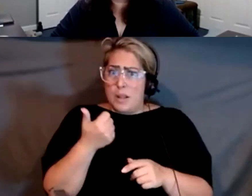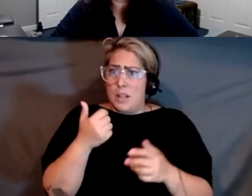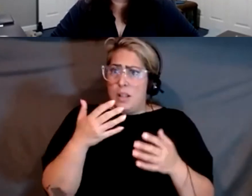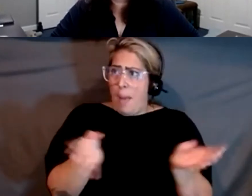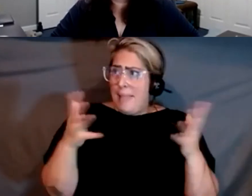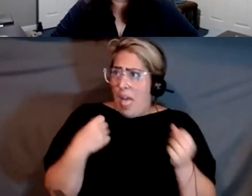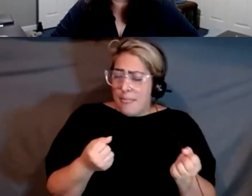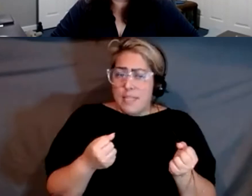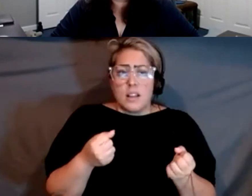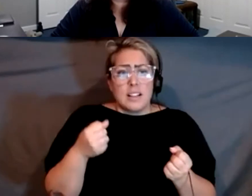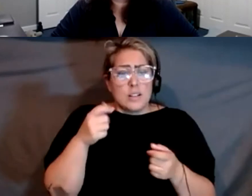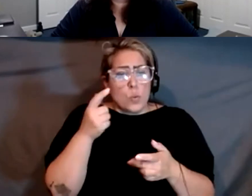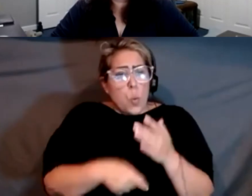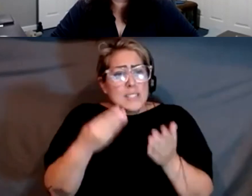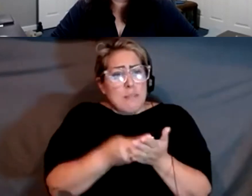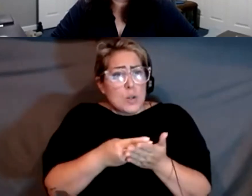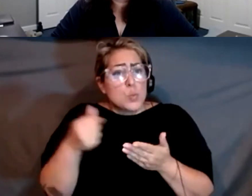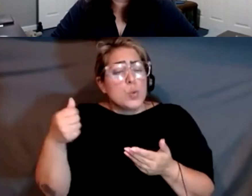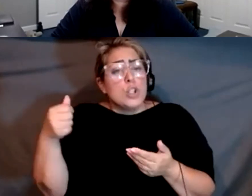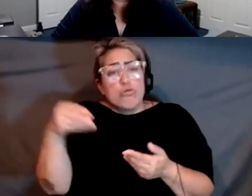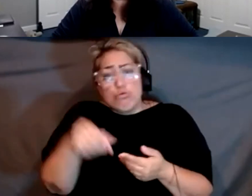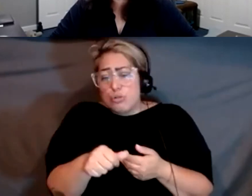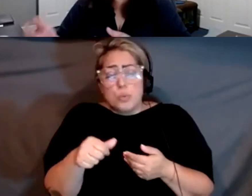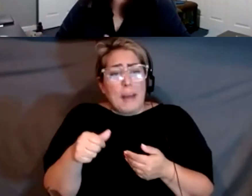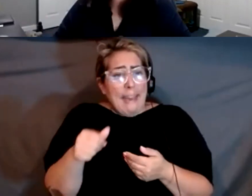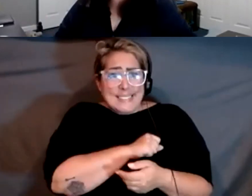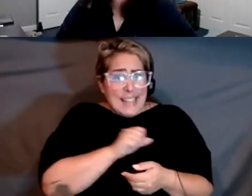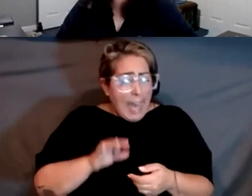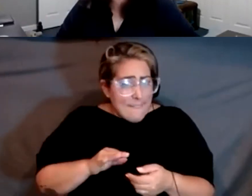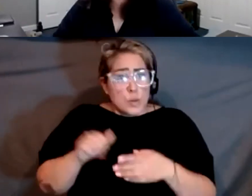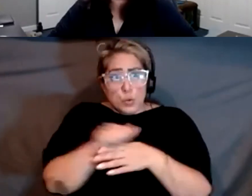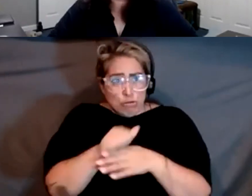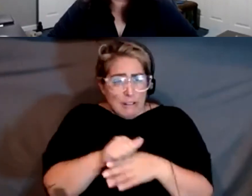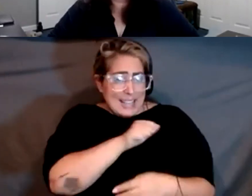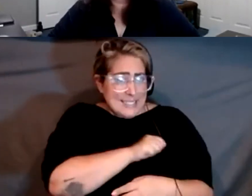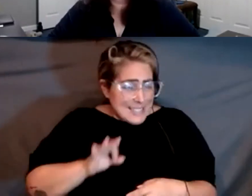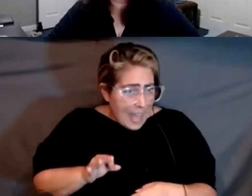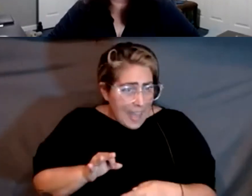at doors to check cards. And costs money to check with legal council to see what you are and are not allowed to